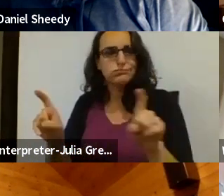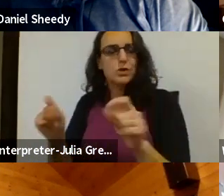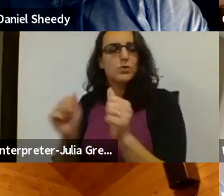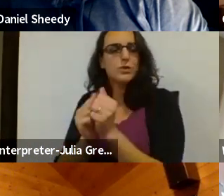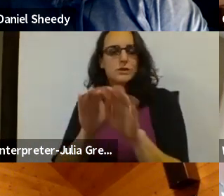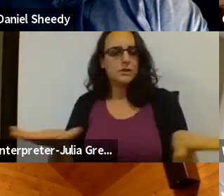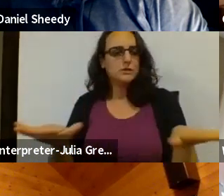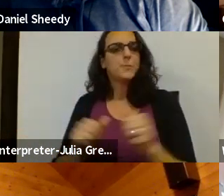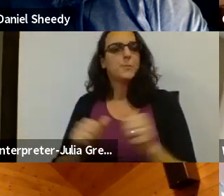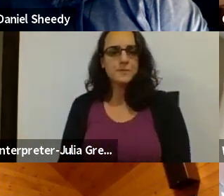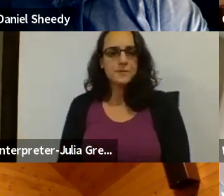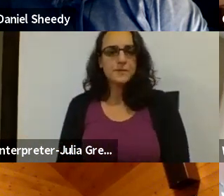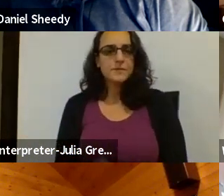Zoe Duran: I'm from the middle school.